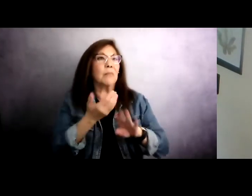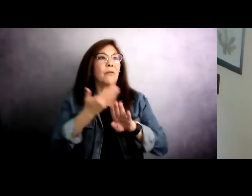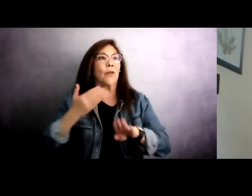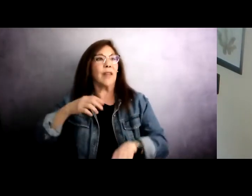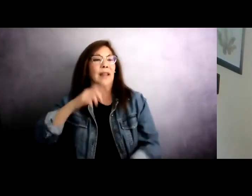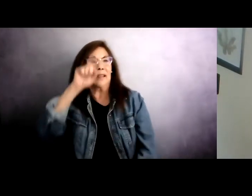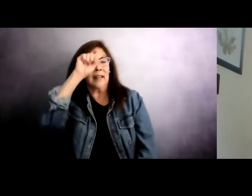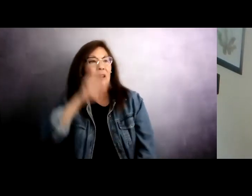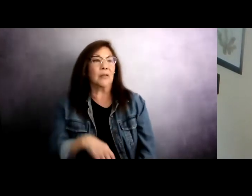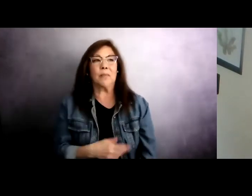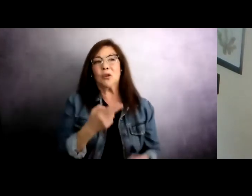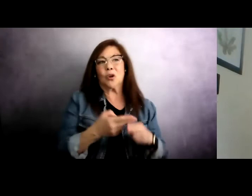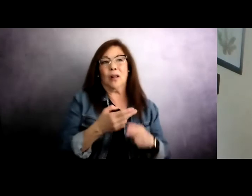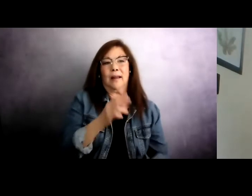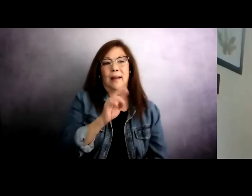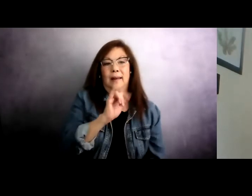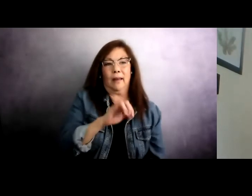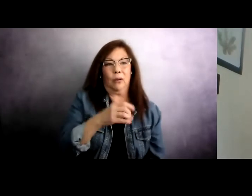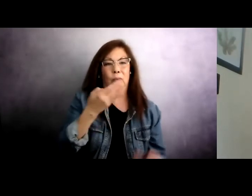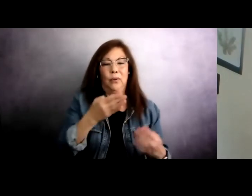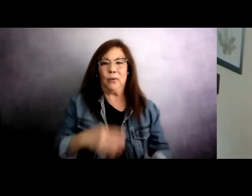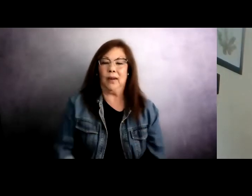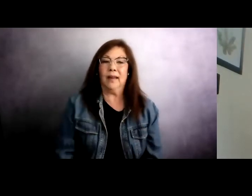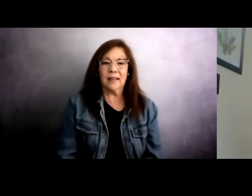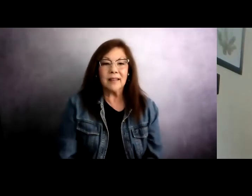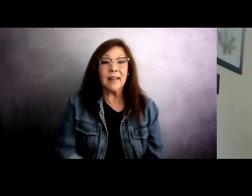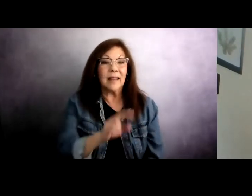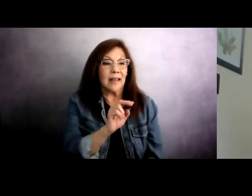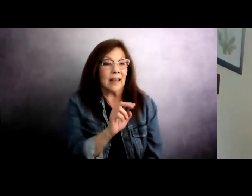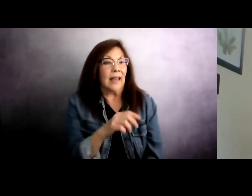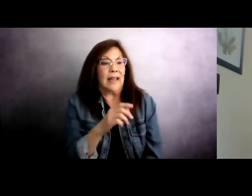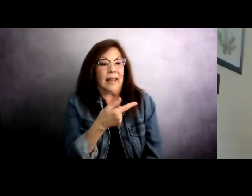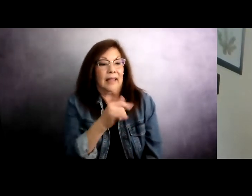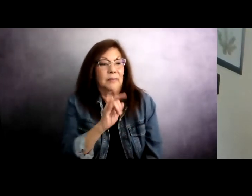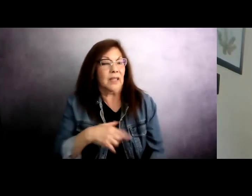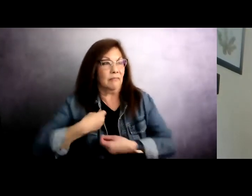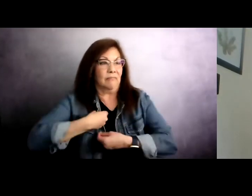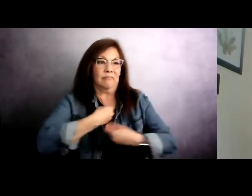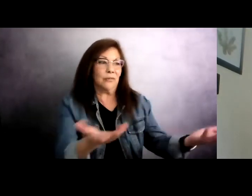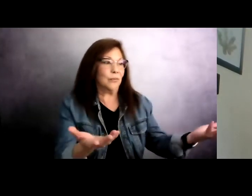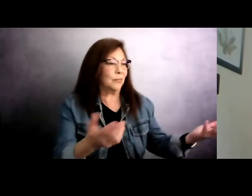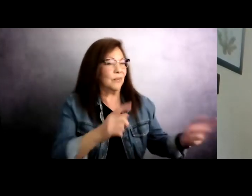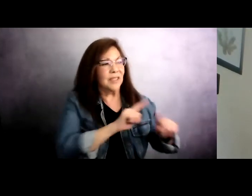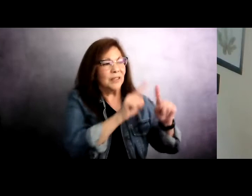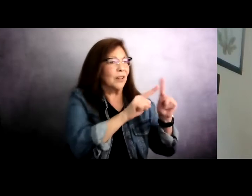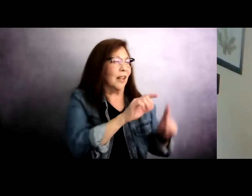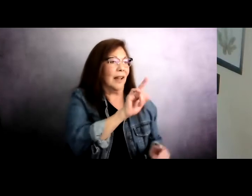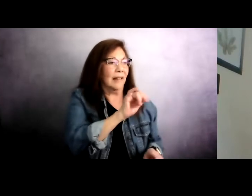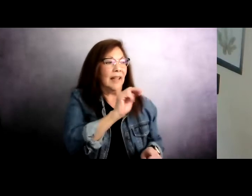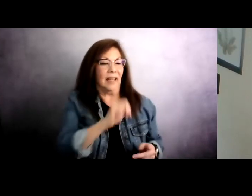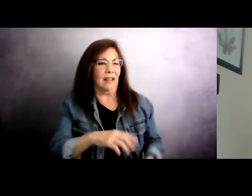to laugh, Daisy Clapton's for the colours, I guess we through his holding tossing them